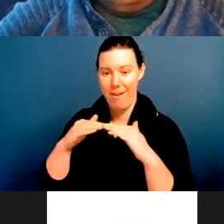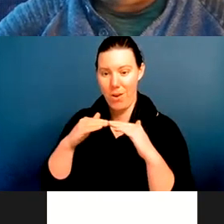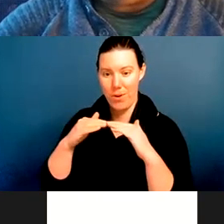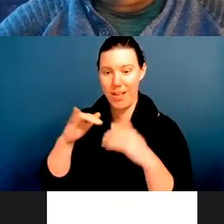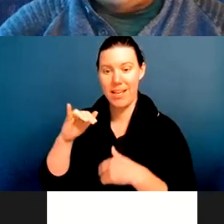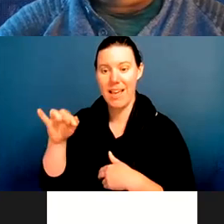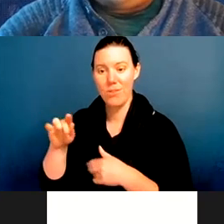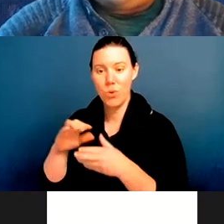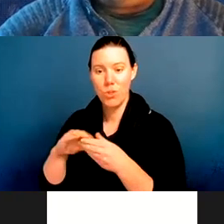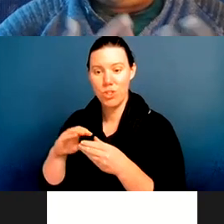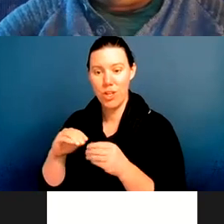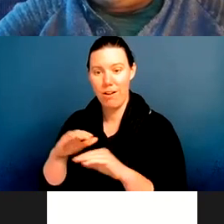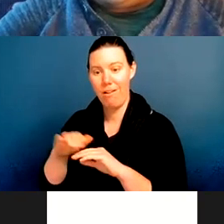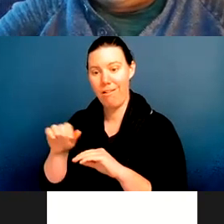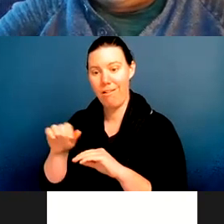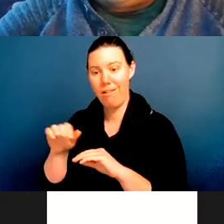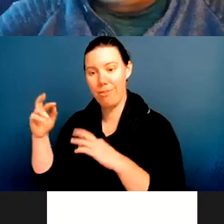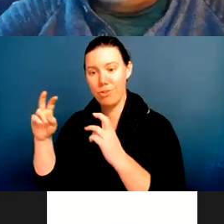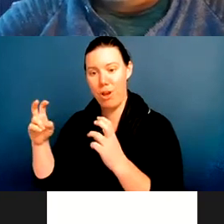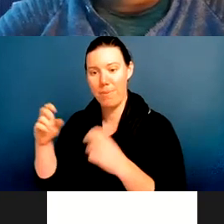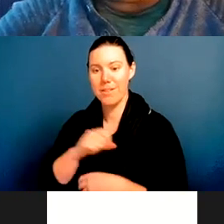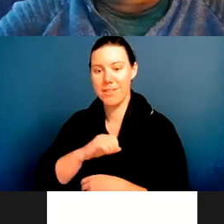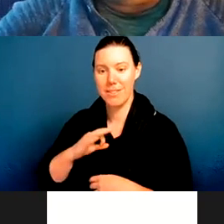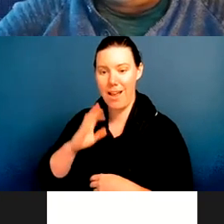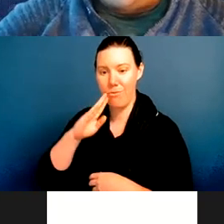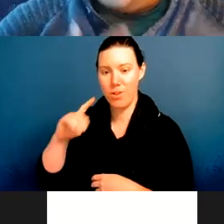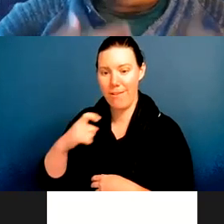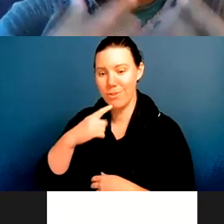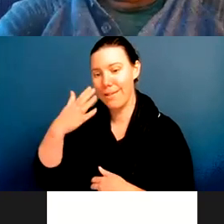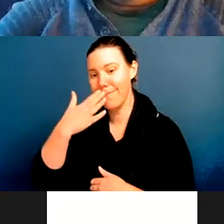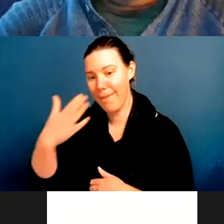staff will have to thank you for sharing and move you along.